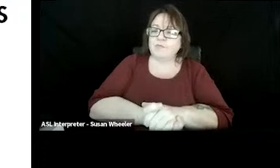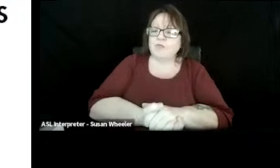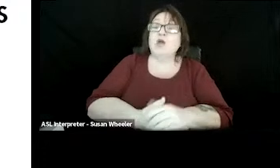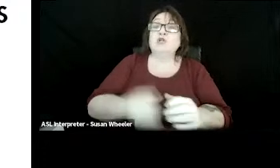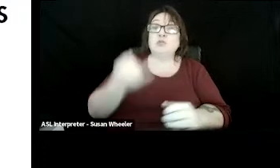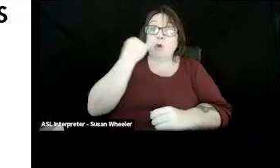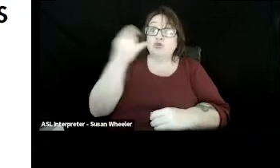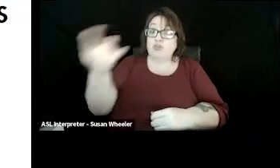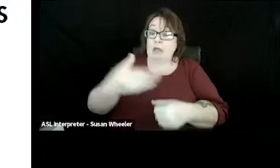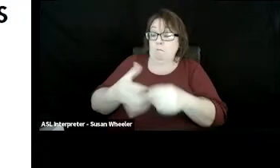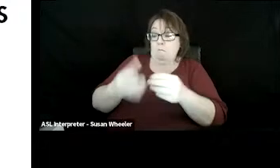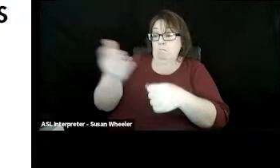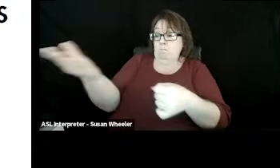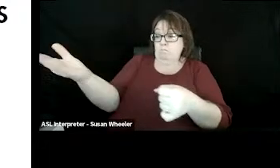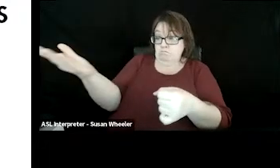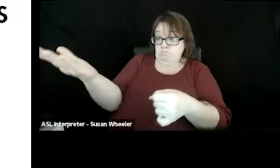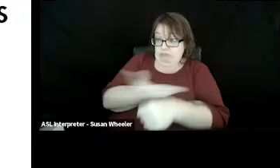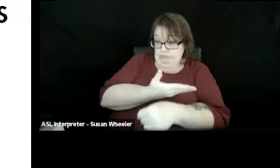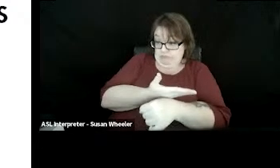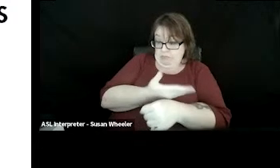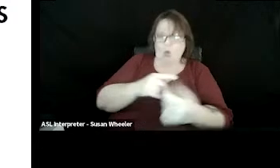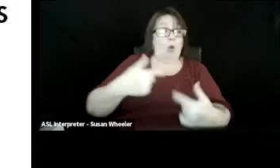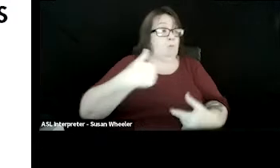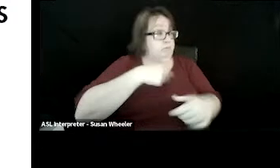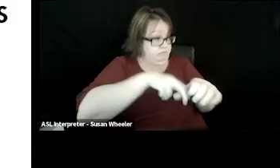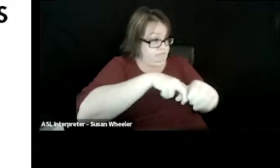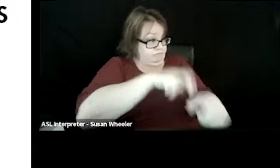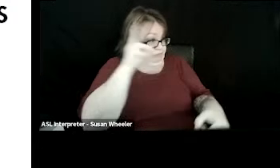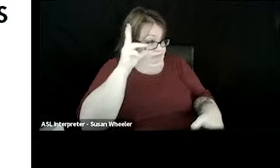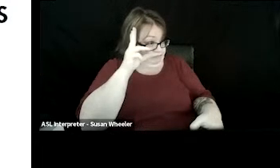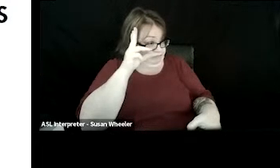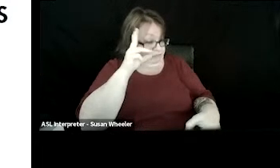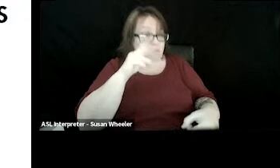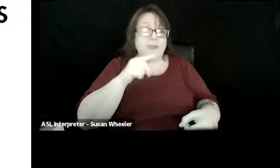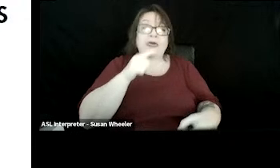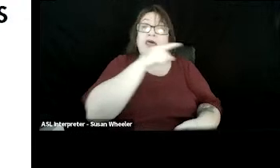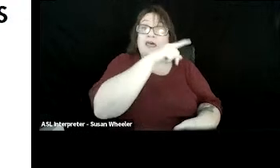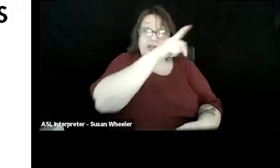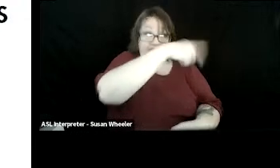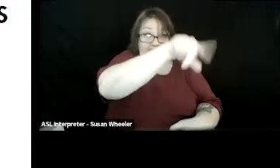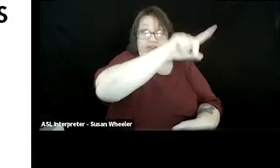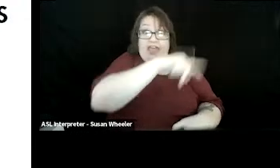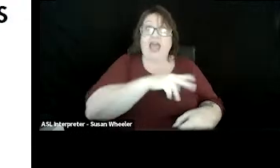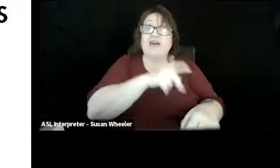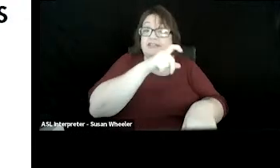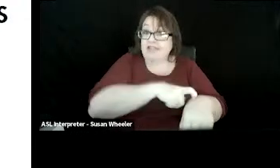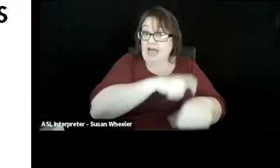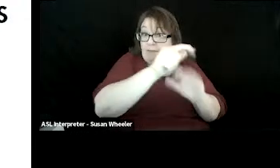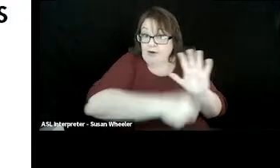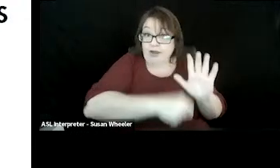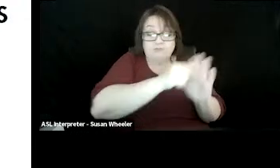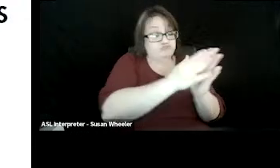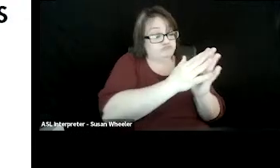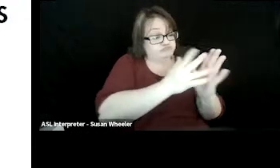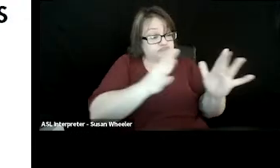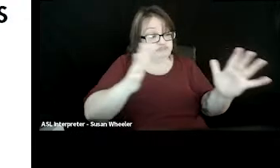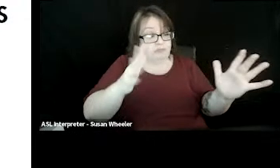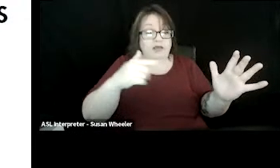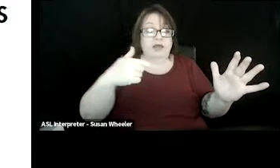or even if you resign, they have a period of time that for which you have to bring them